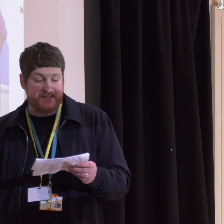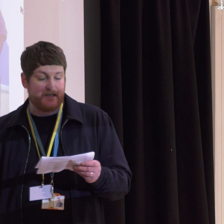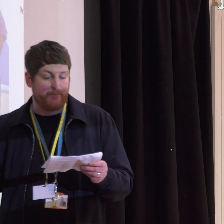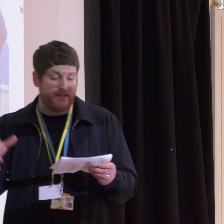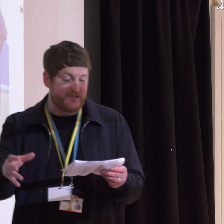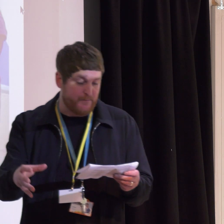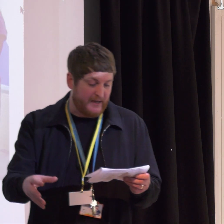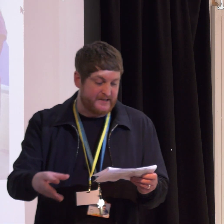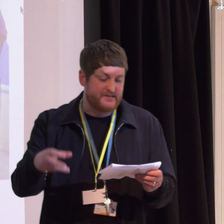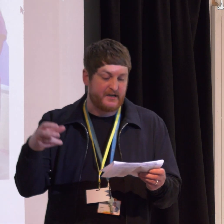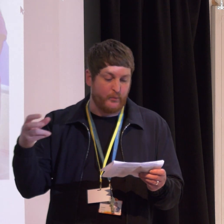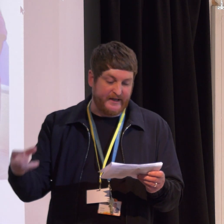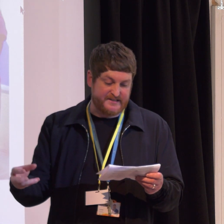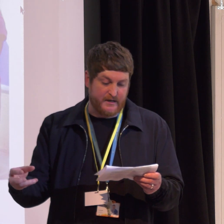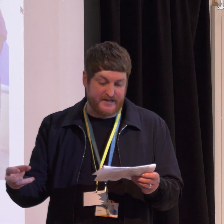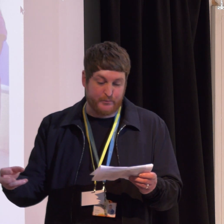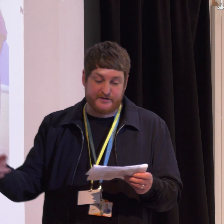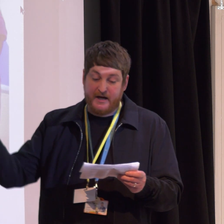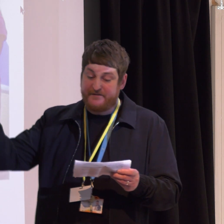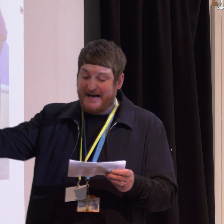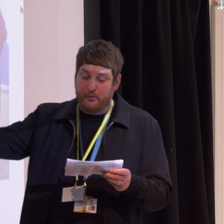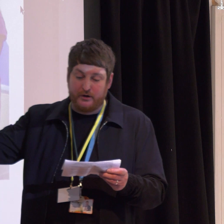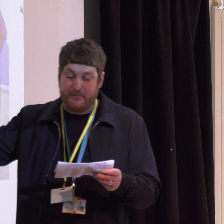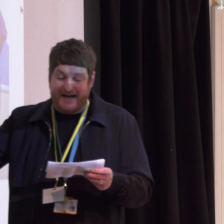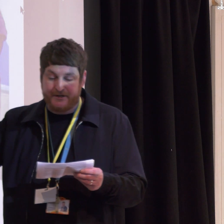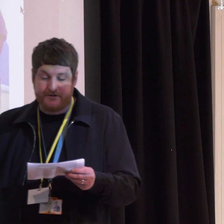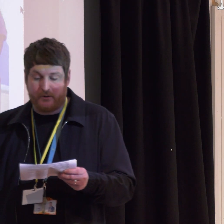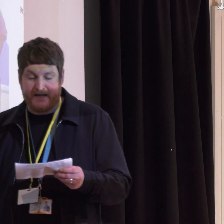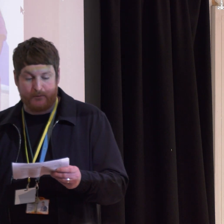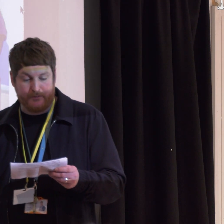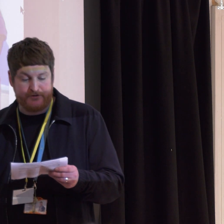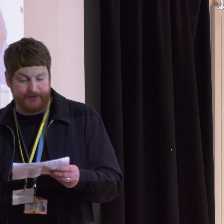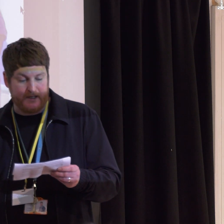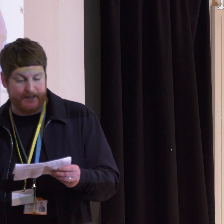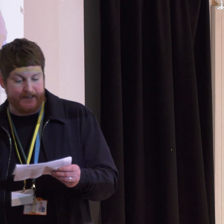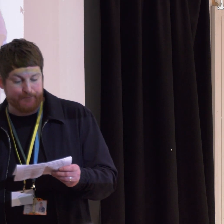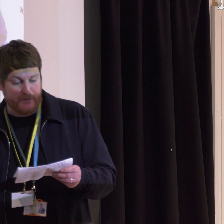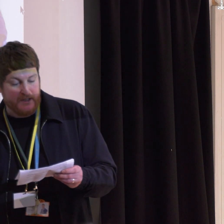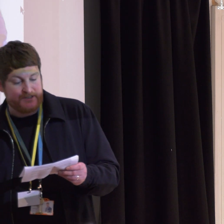Spacing our medium term plans and our weekly timetables for outcome and non outcome driven learning.